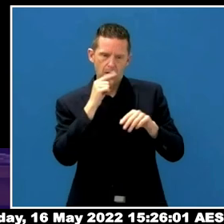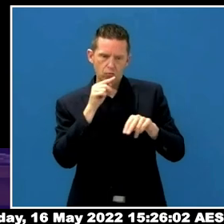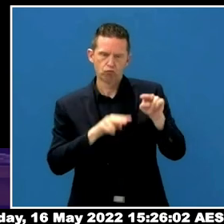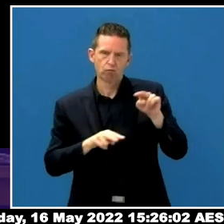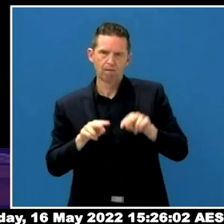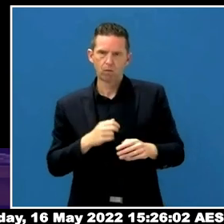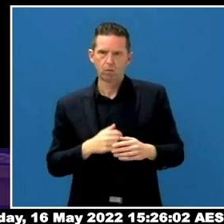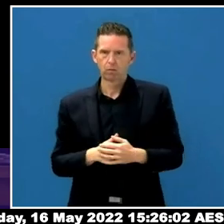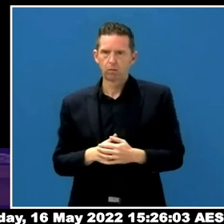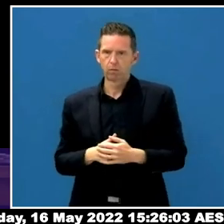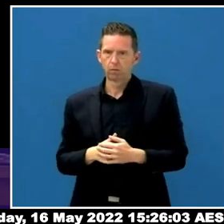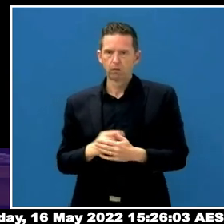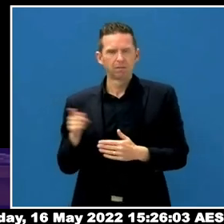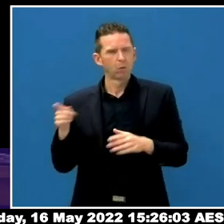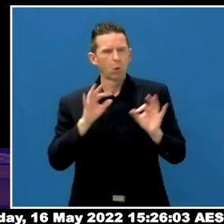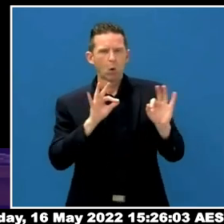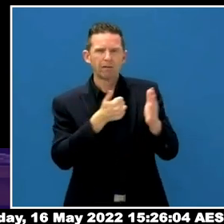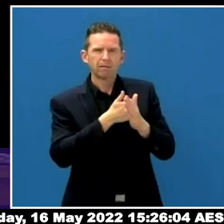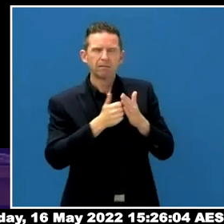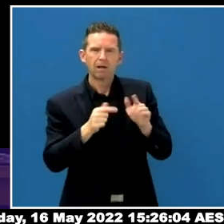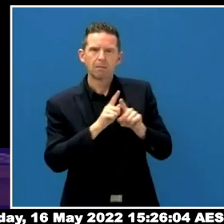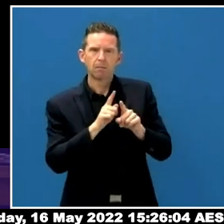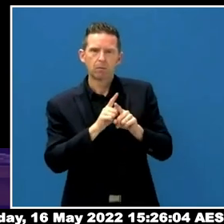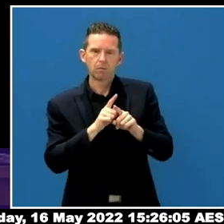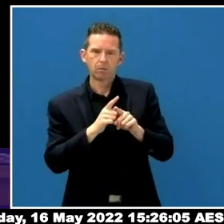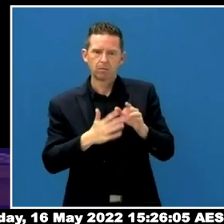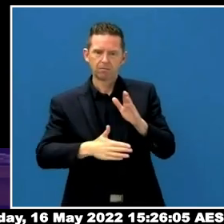It wasn't the - SUZIE: No, his review was due in November.